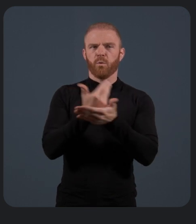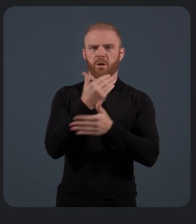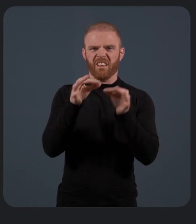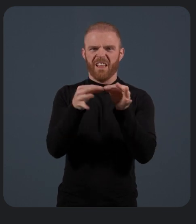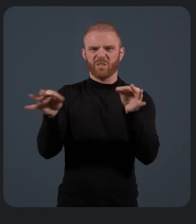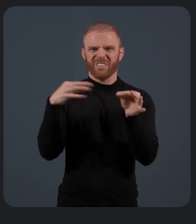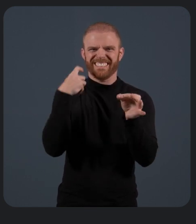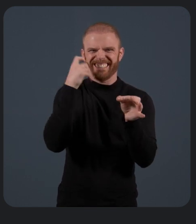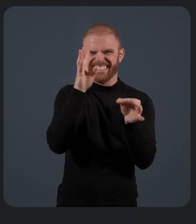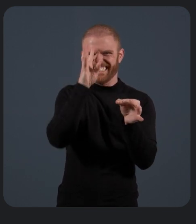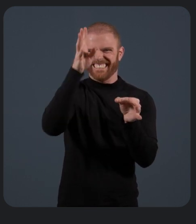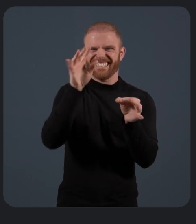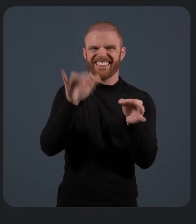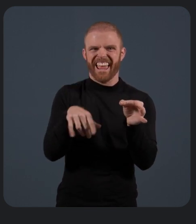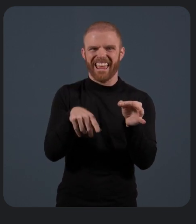And now let me zoom out a little bit.